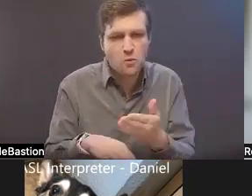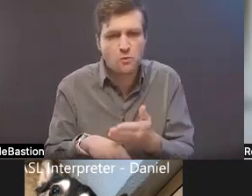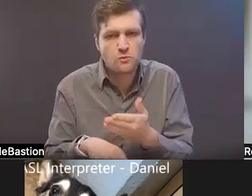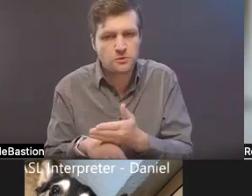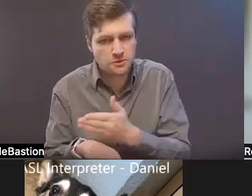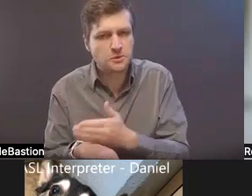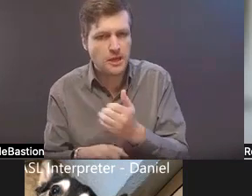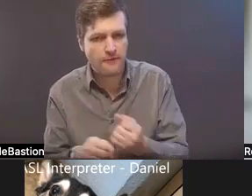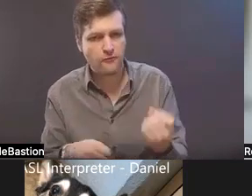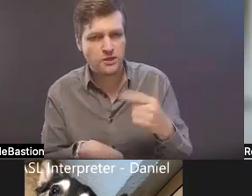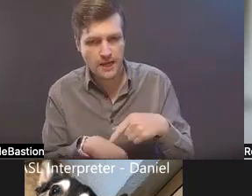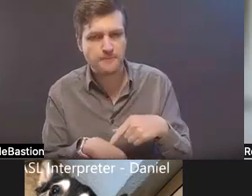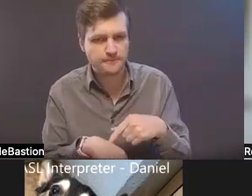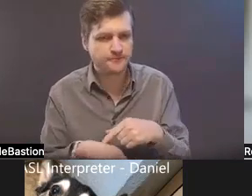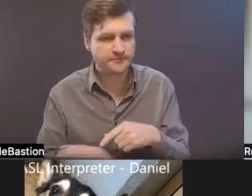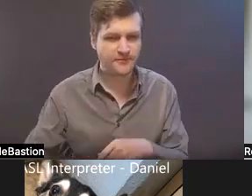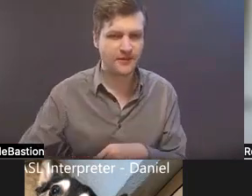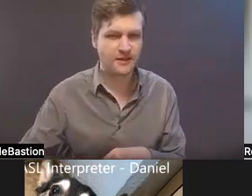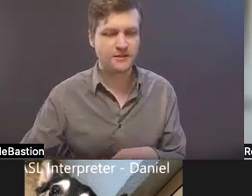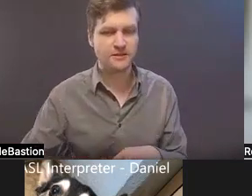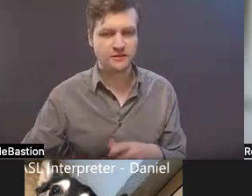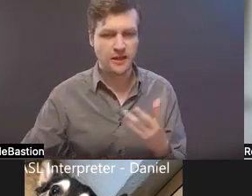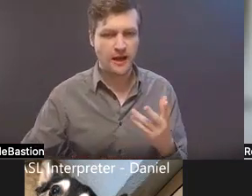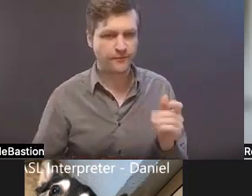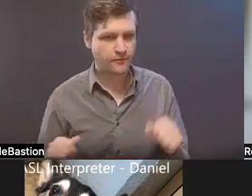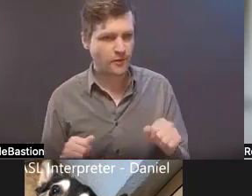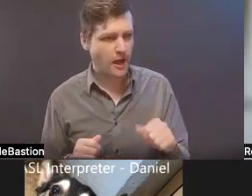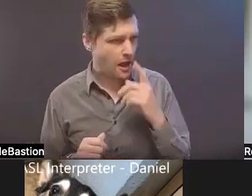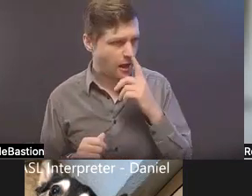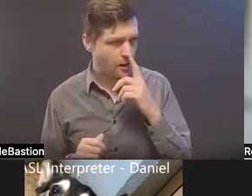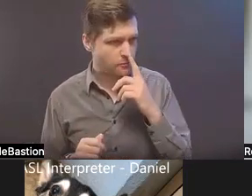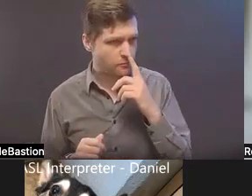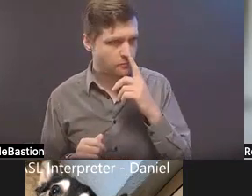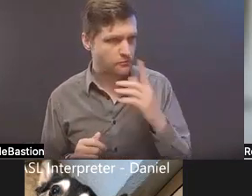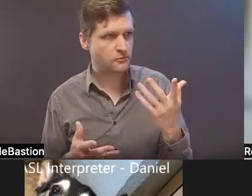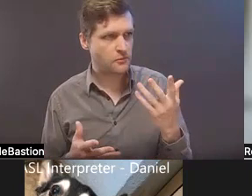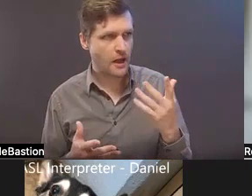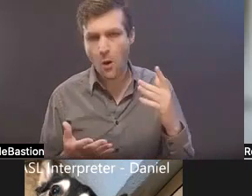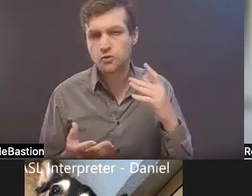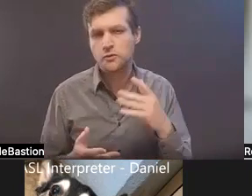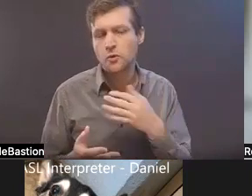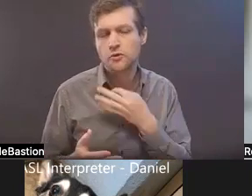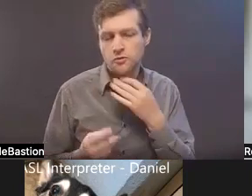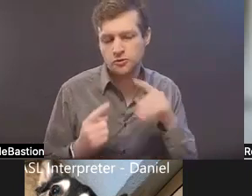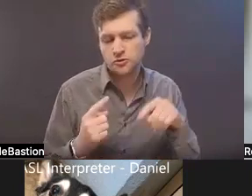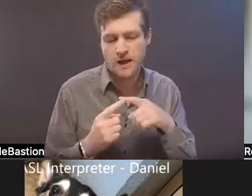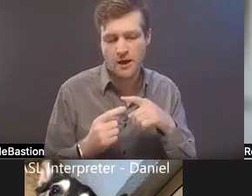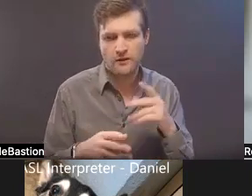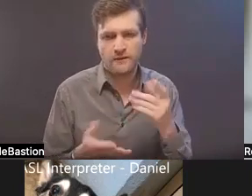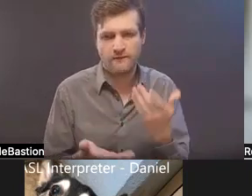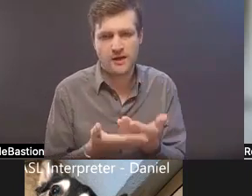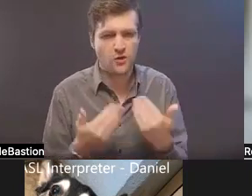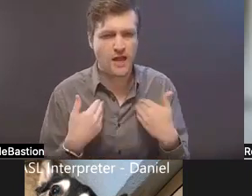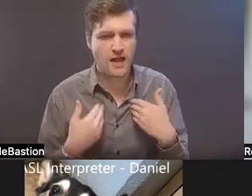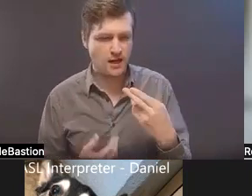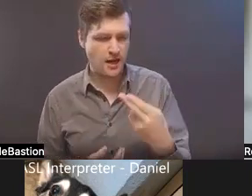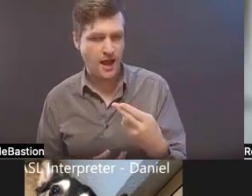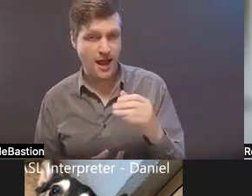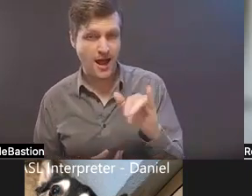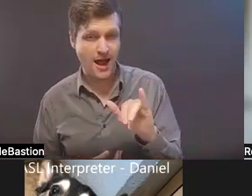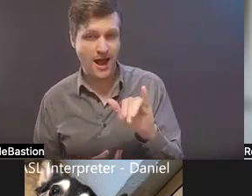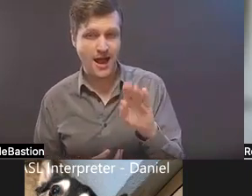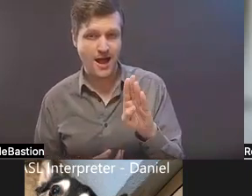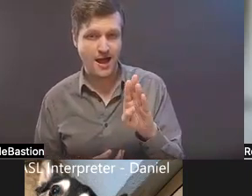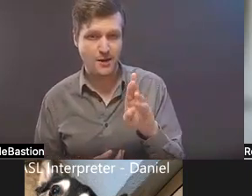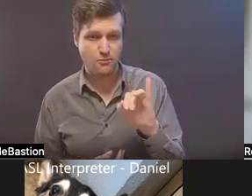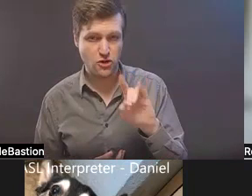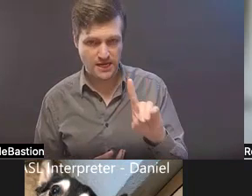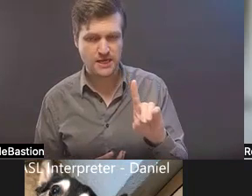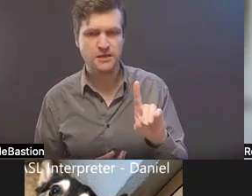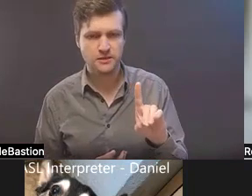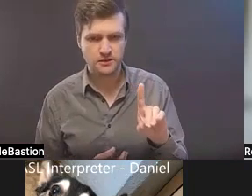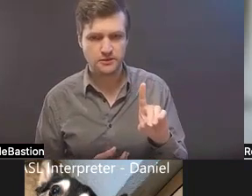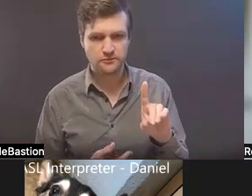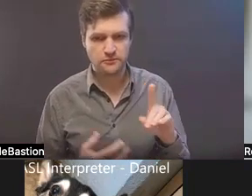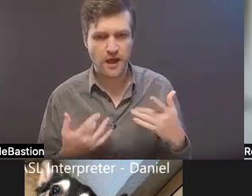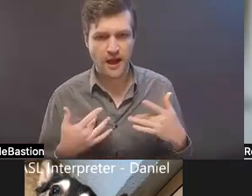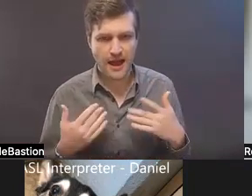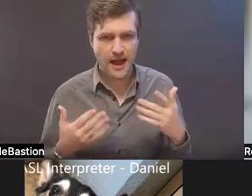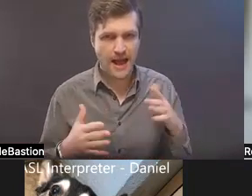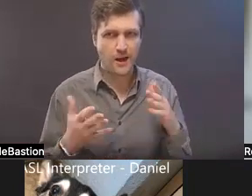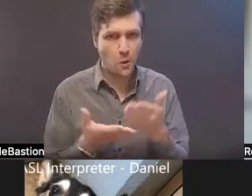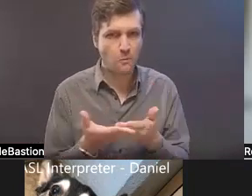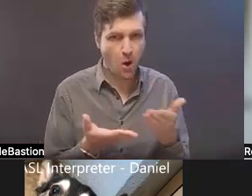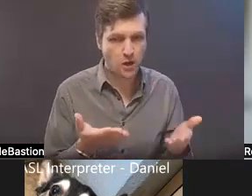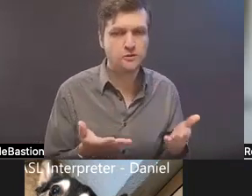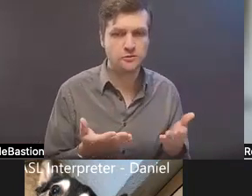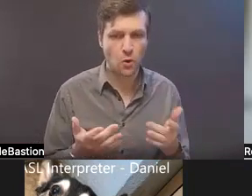want to see improve more specifically today? So, I am curious about the hybrid aspect of things.